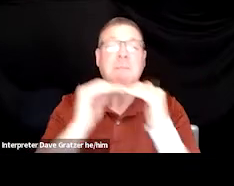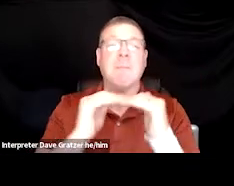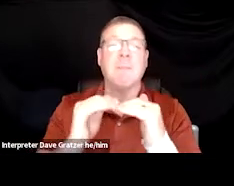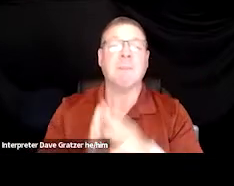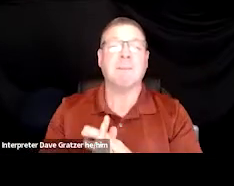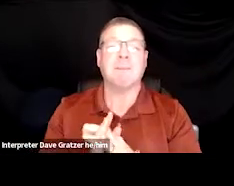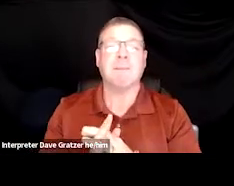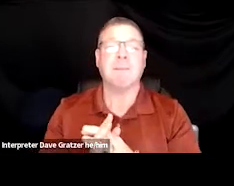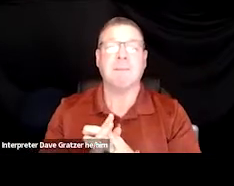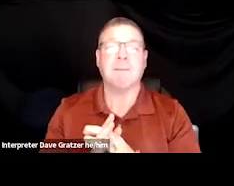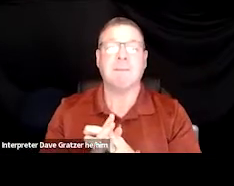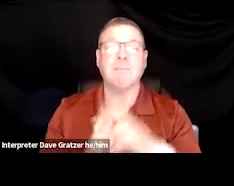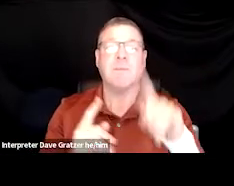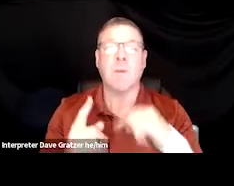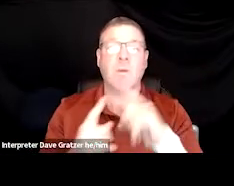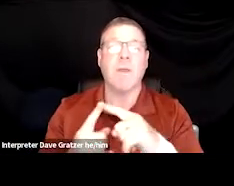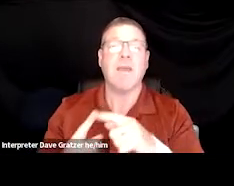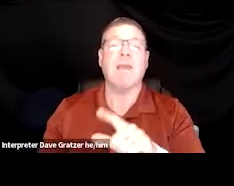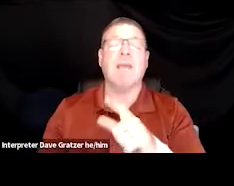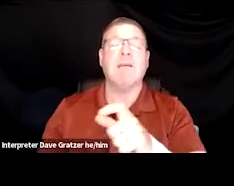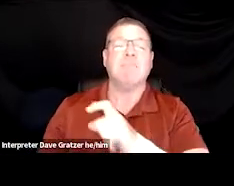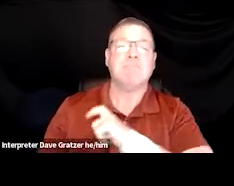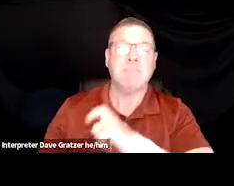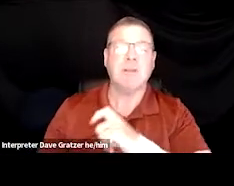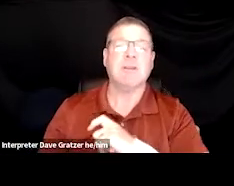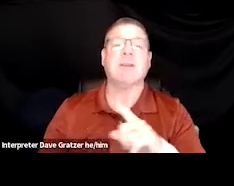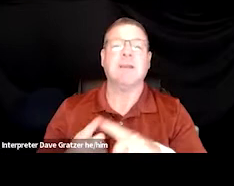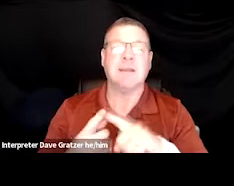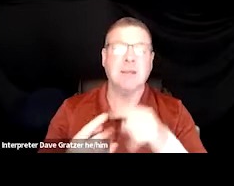Once our law enforcement judicial and corrections looks like